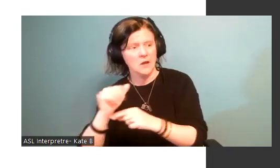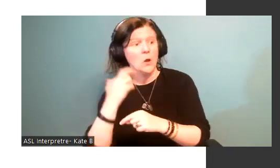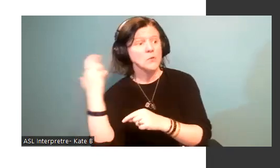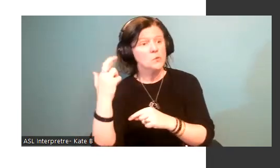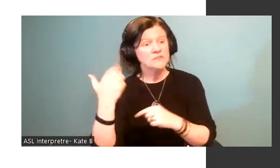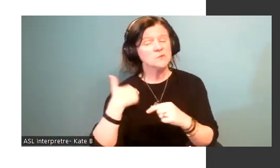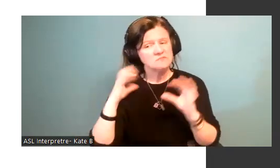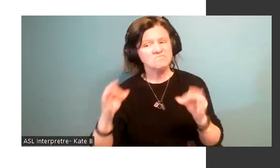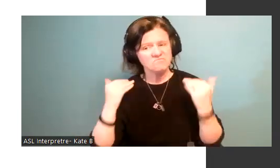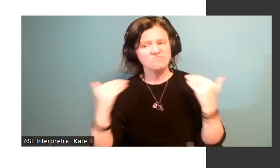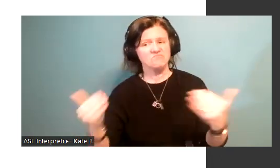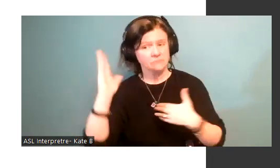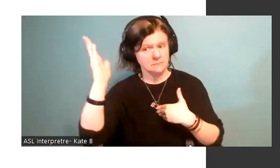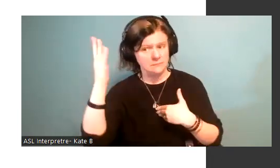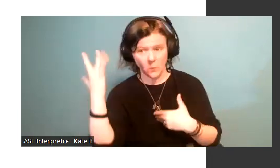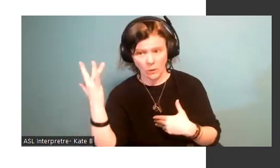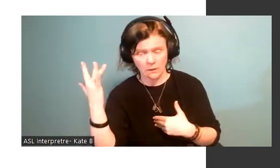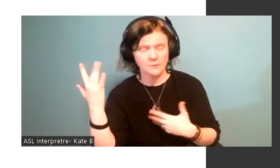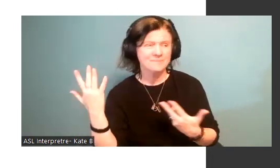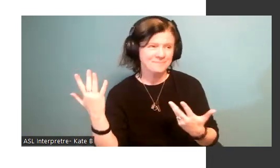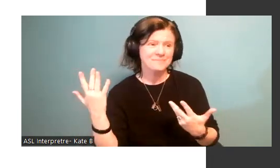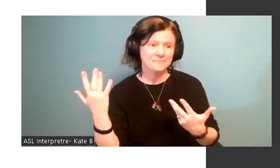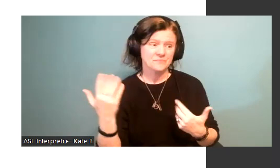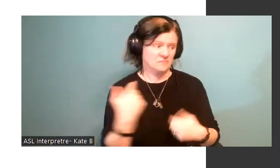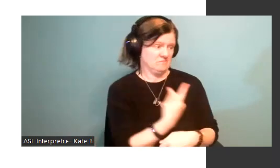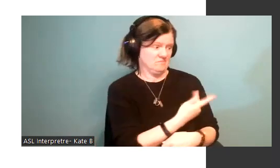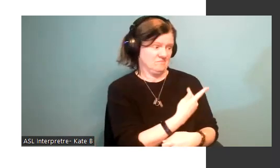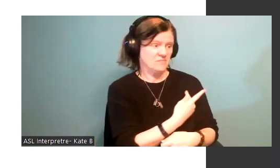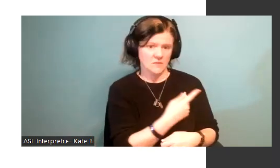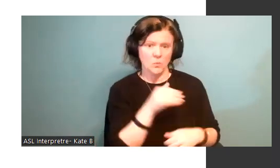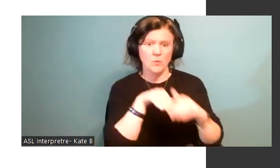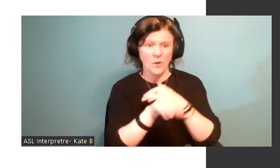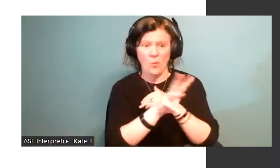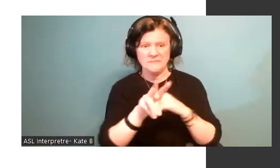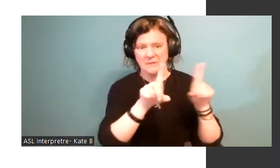only thing I would say, a lot of what we talked